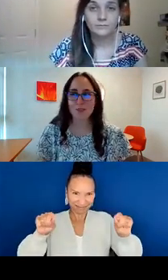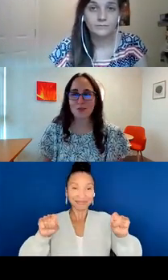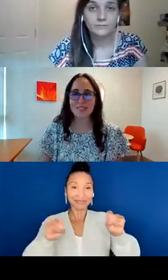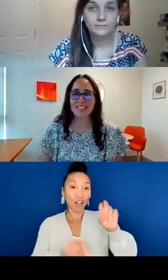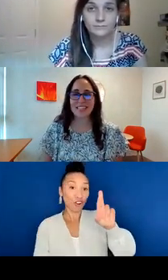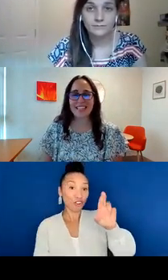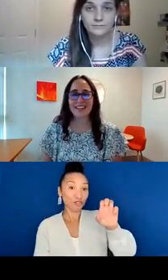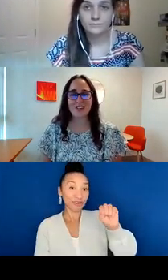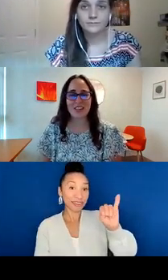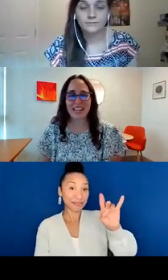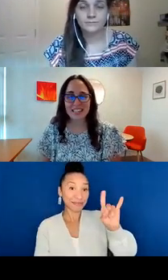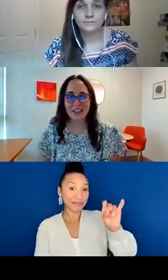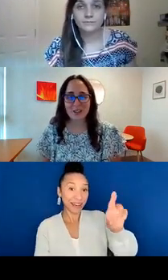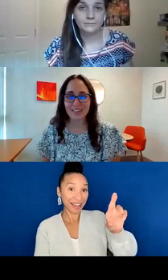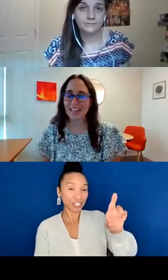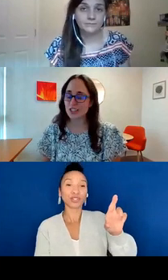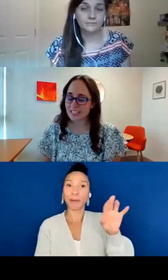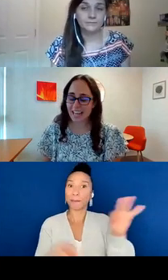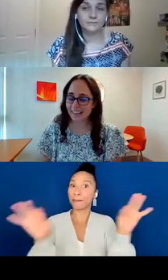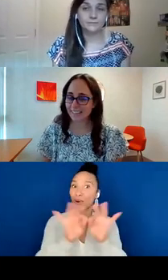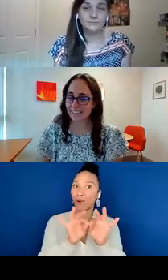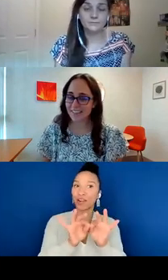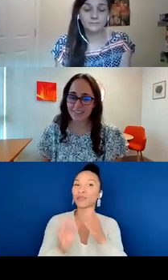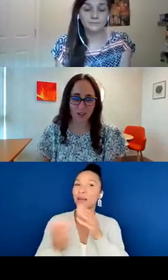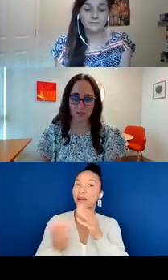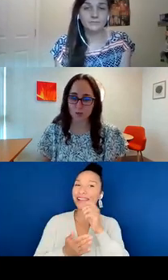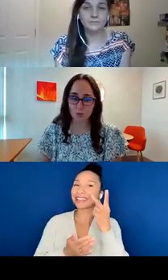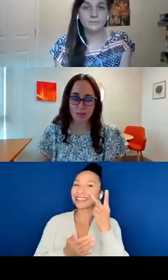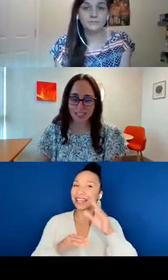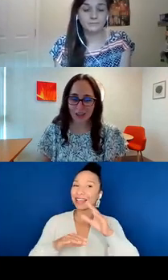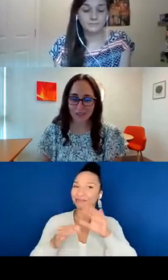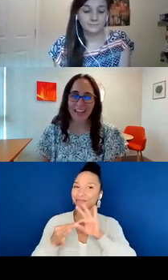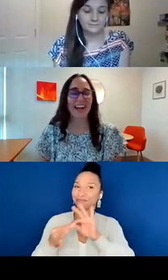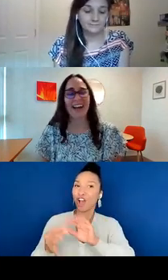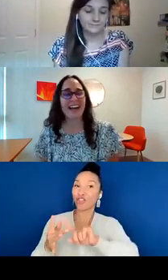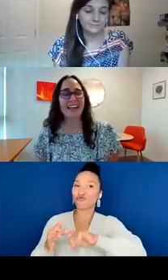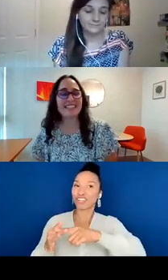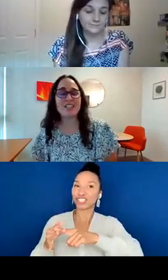So if you don't see it on your handout, I just added this a few moments ago.